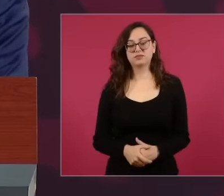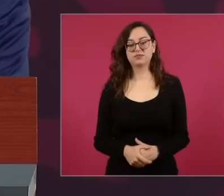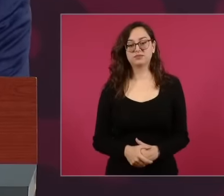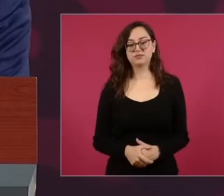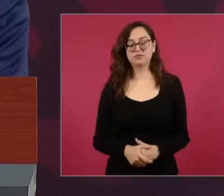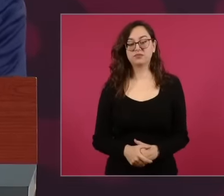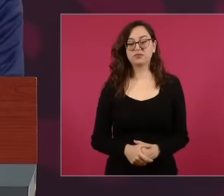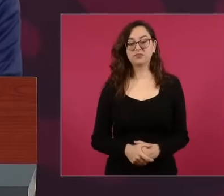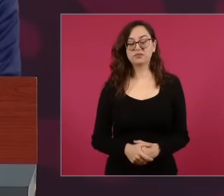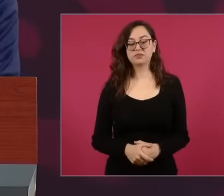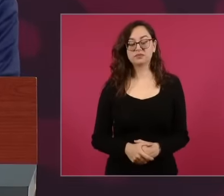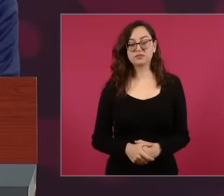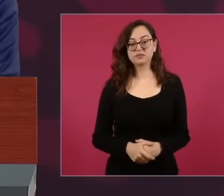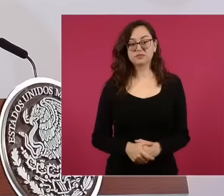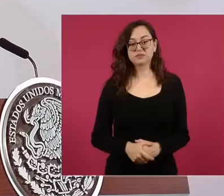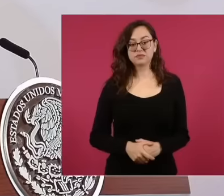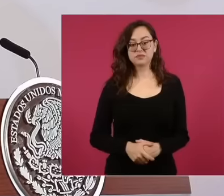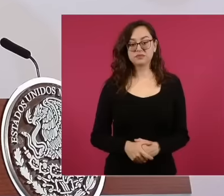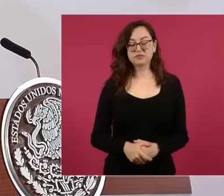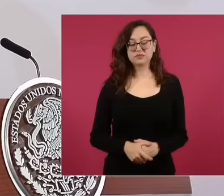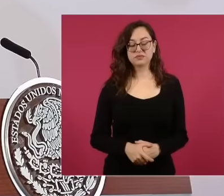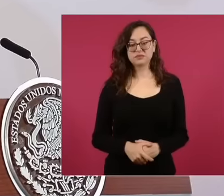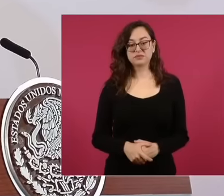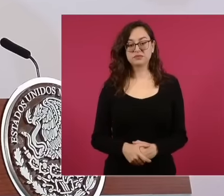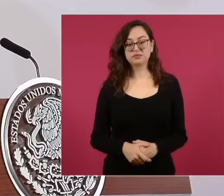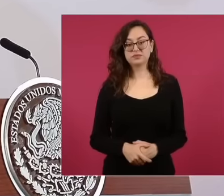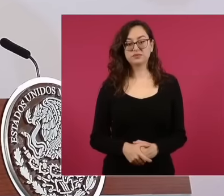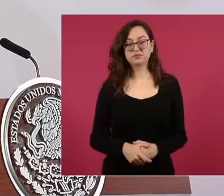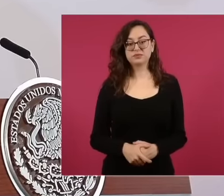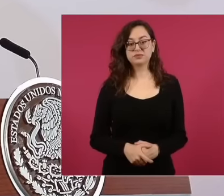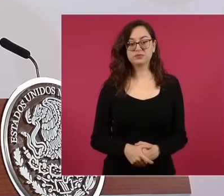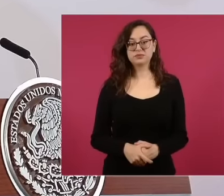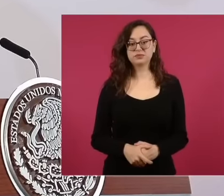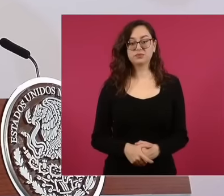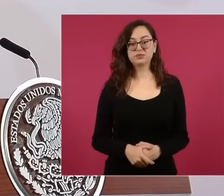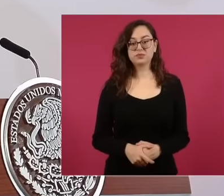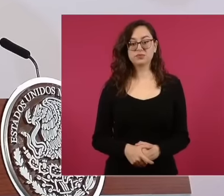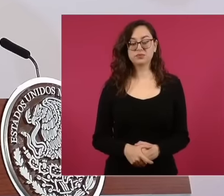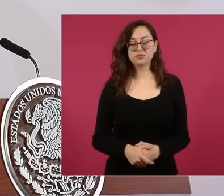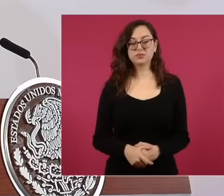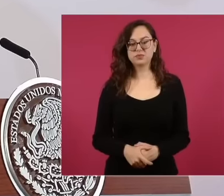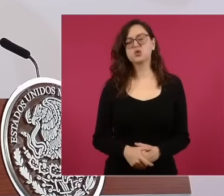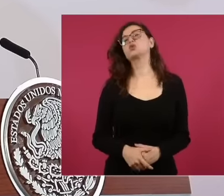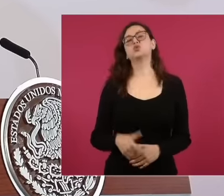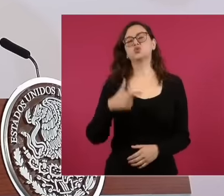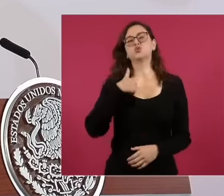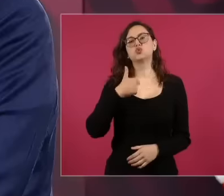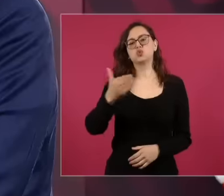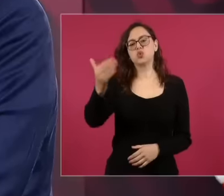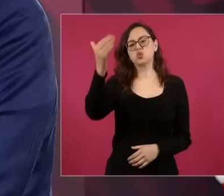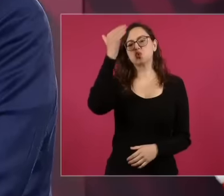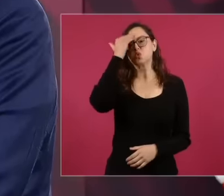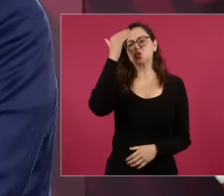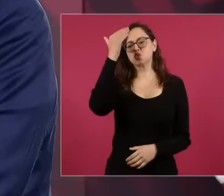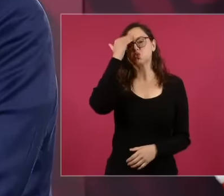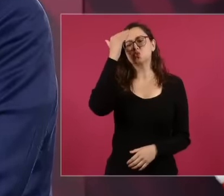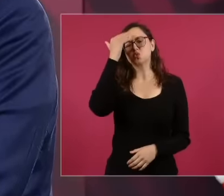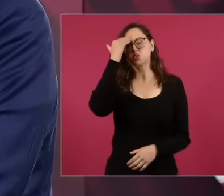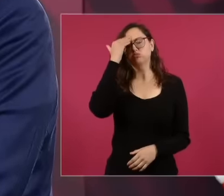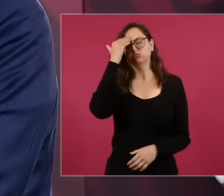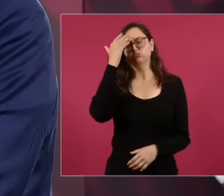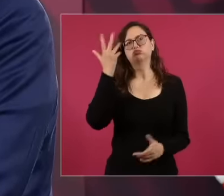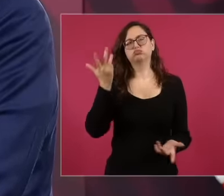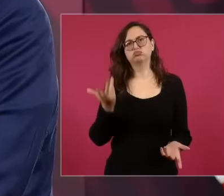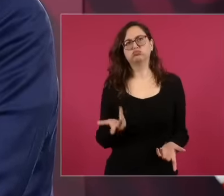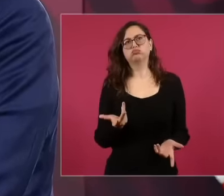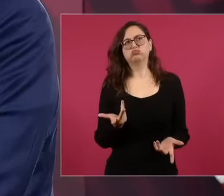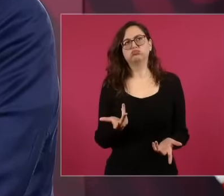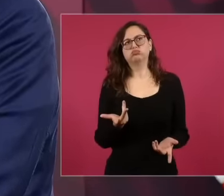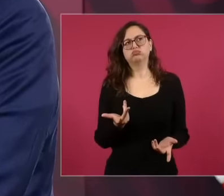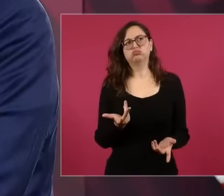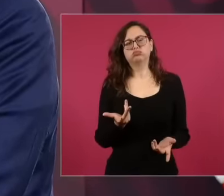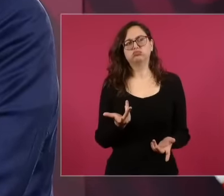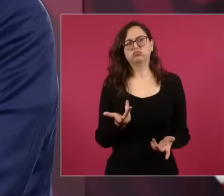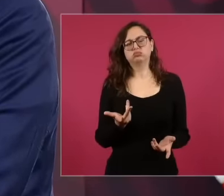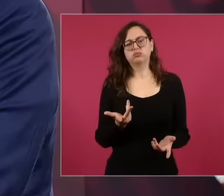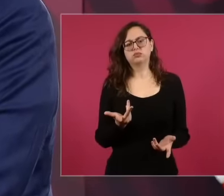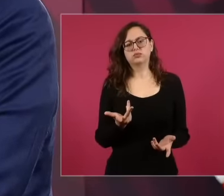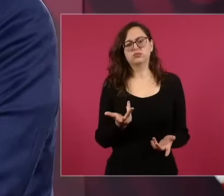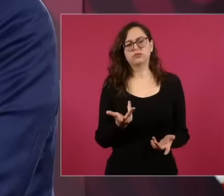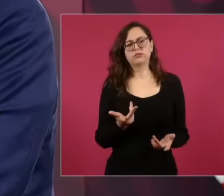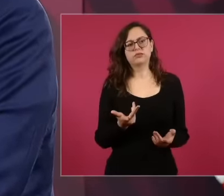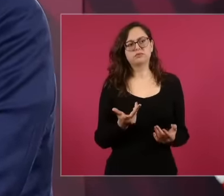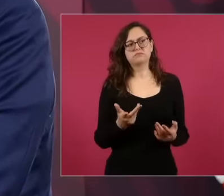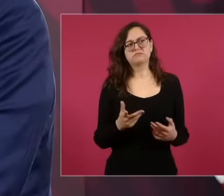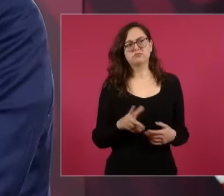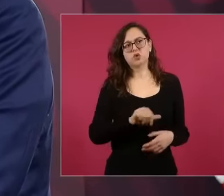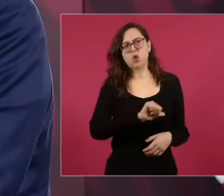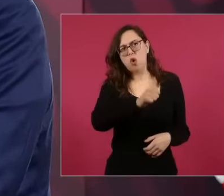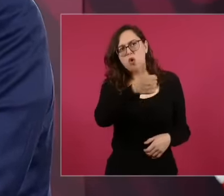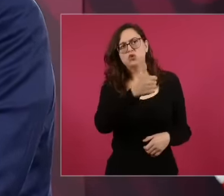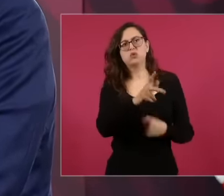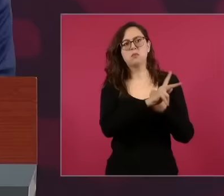govern. If I don't know them personally, I know about them